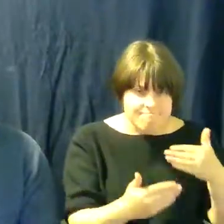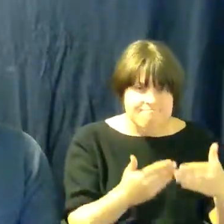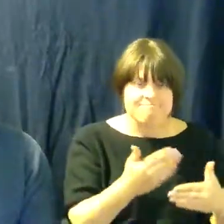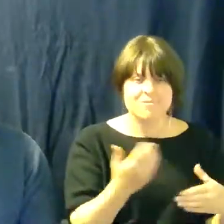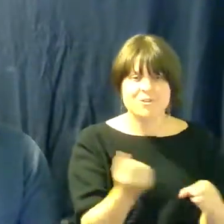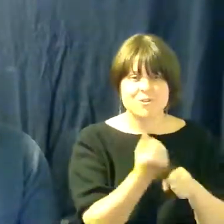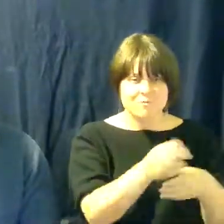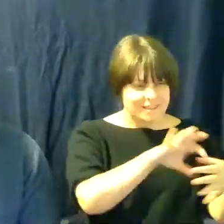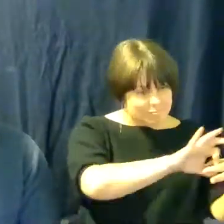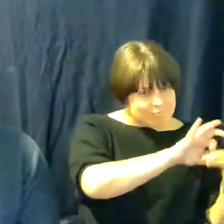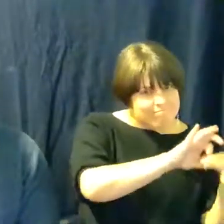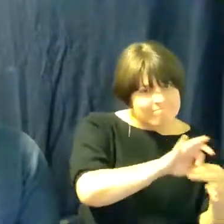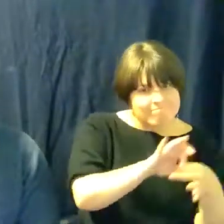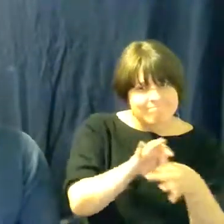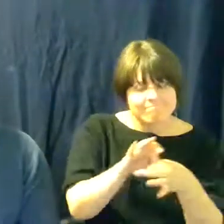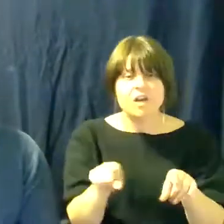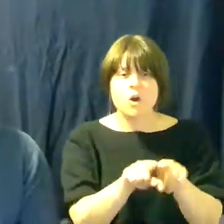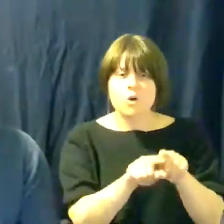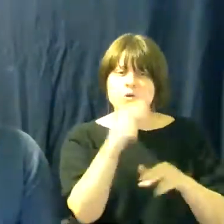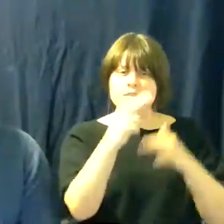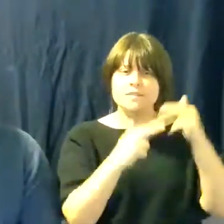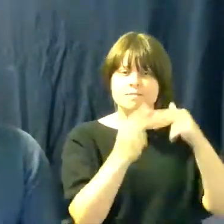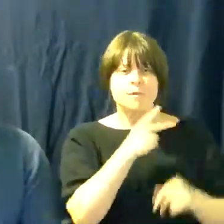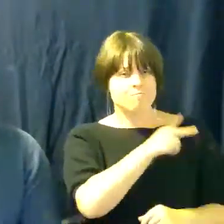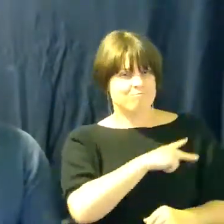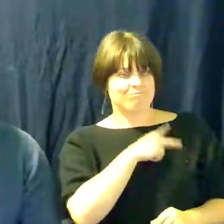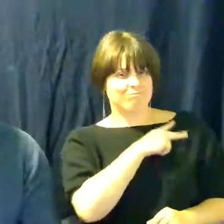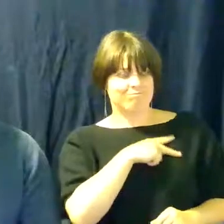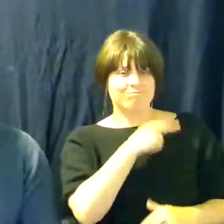to create a community of learning that could be used for continued